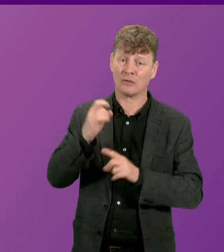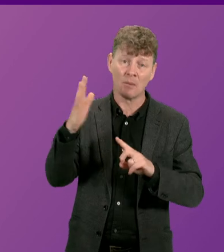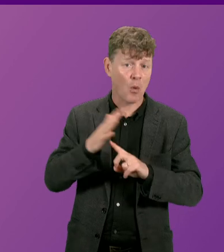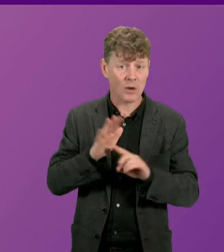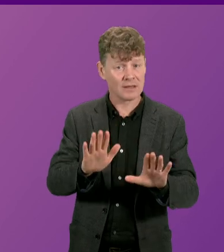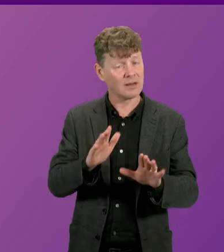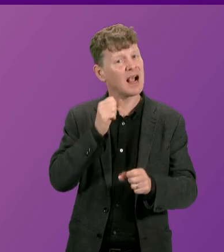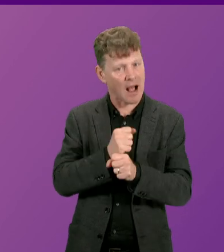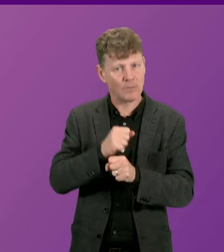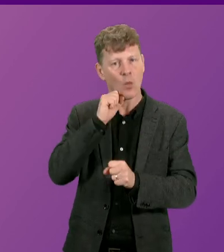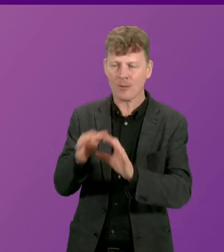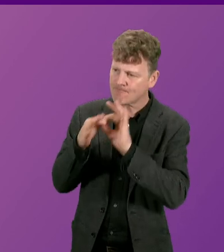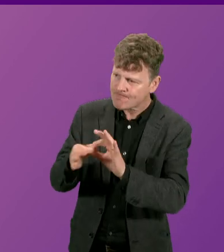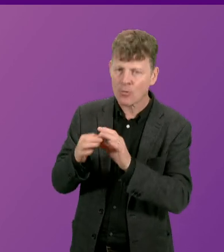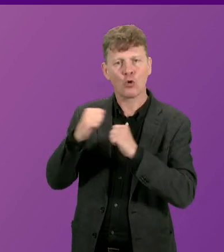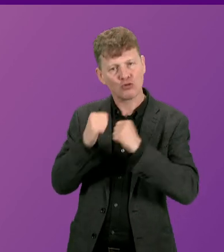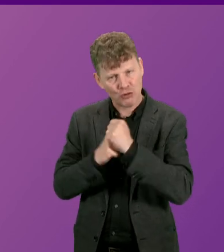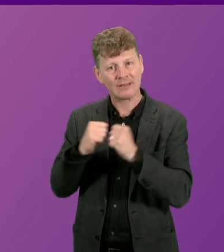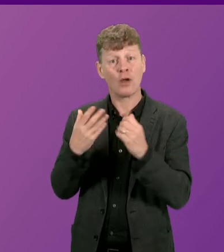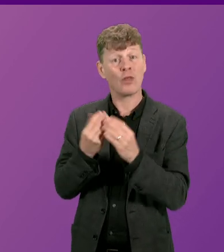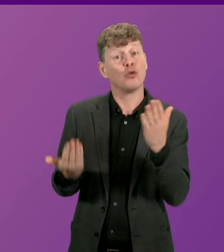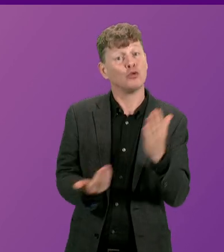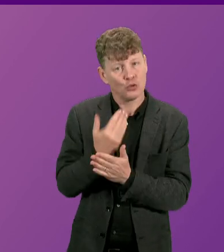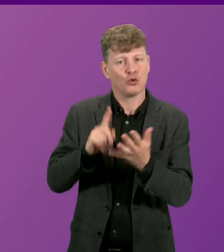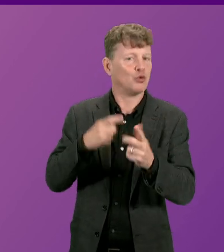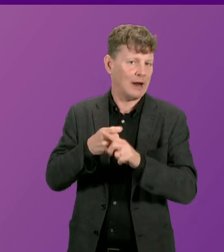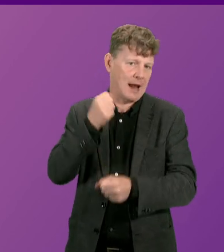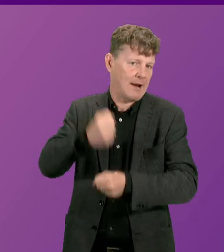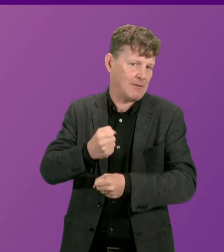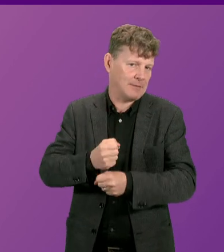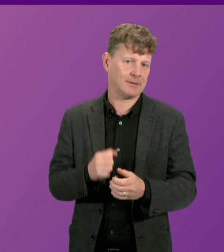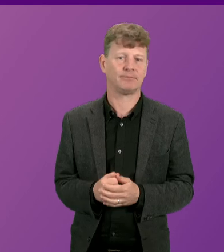engage constructively to try to resolve them with an incoming United Kingdom Government.